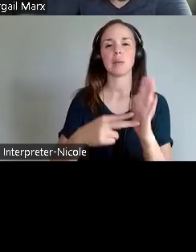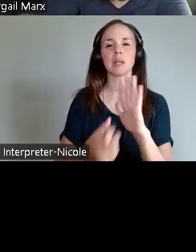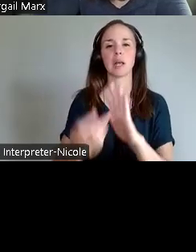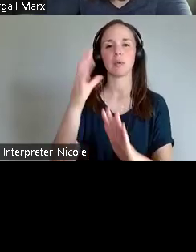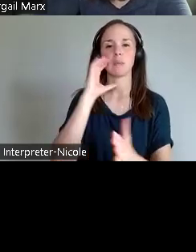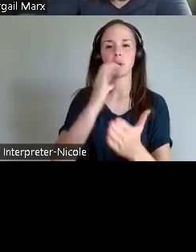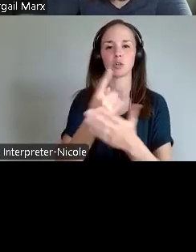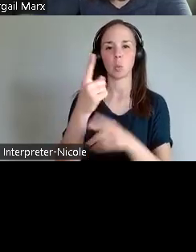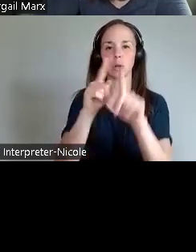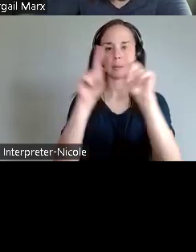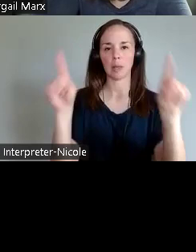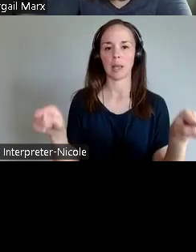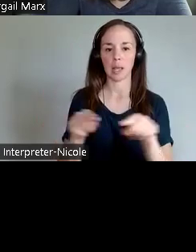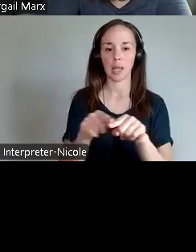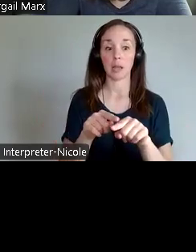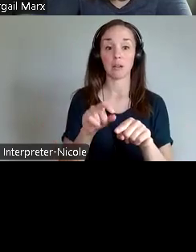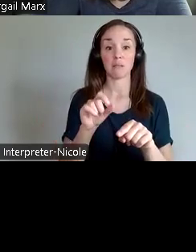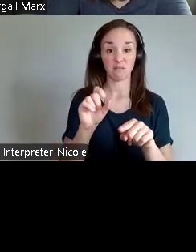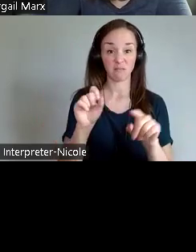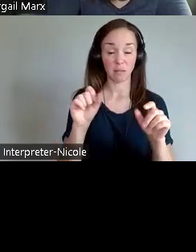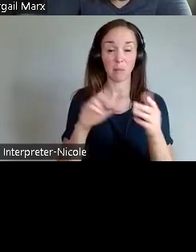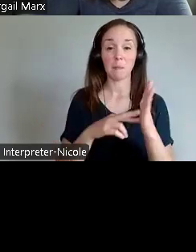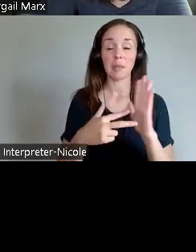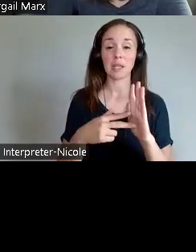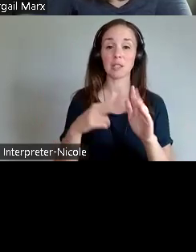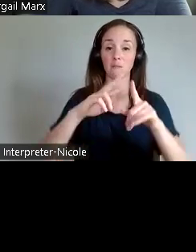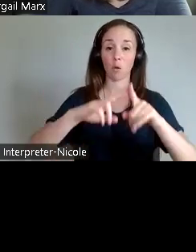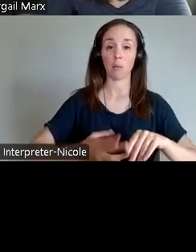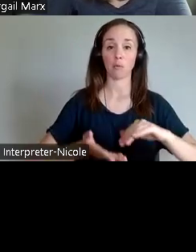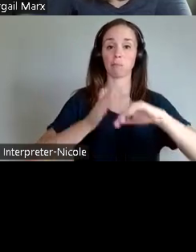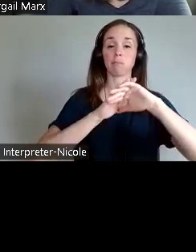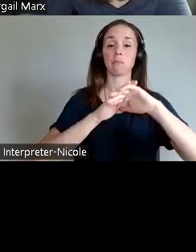and then we could even grow that child's vocabulary up to 60.